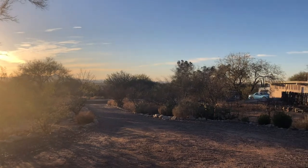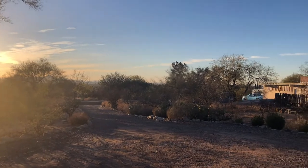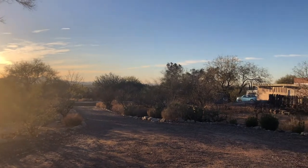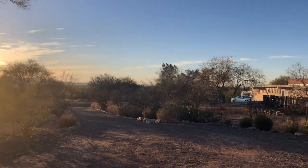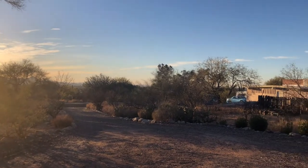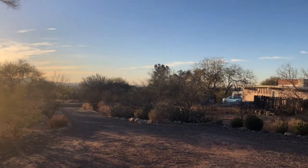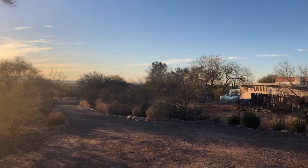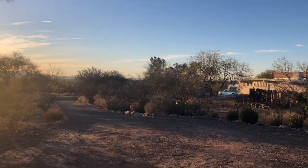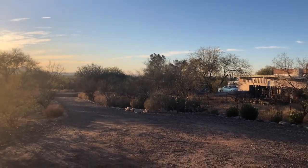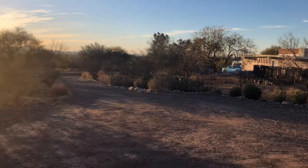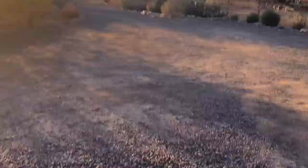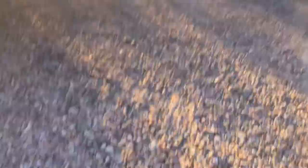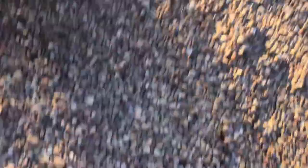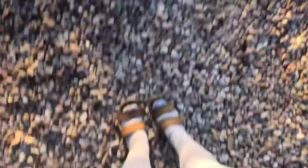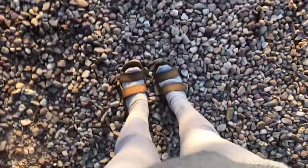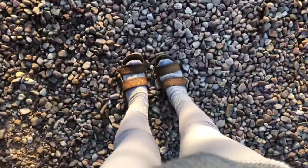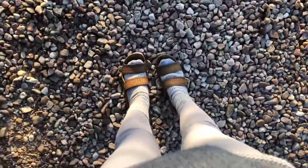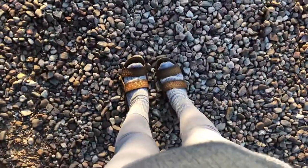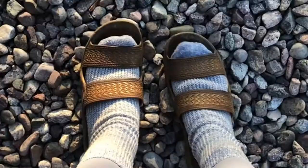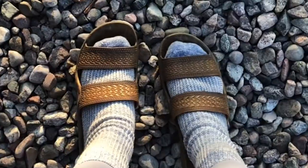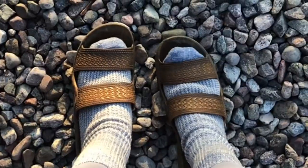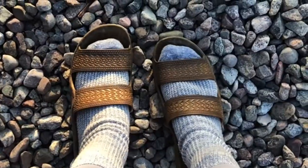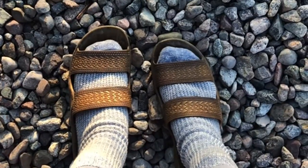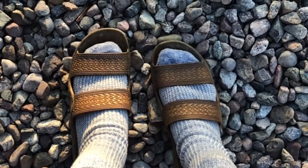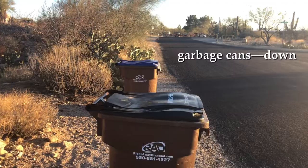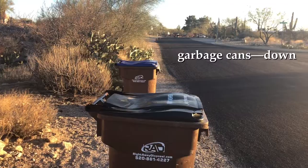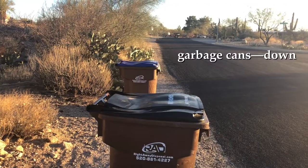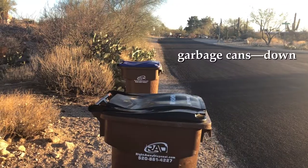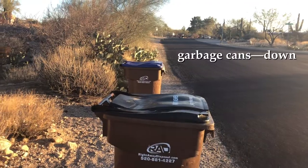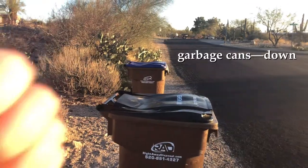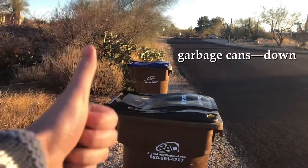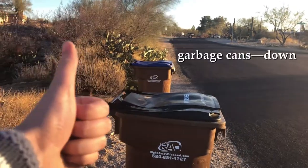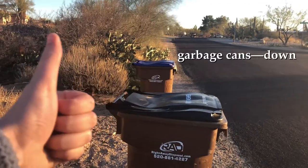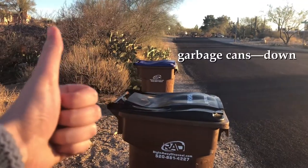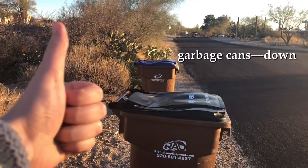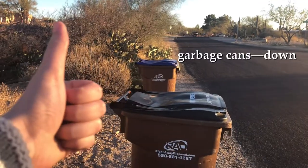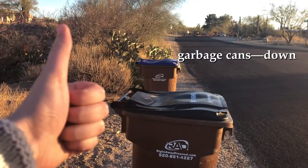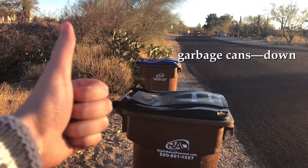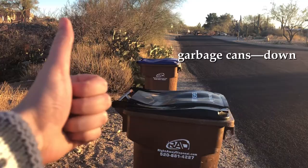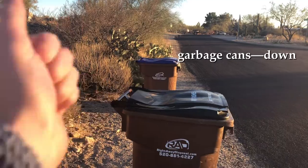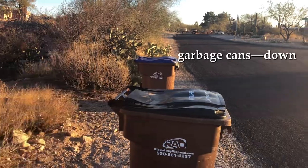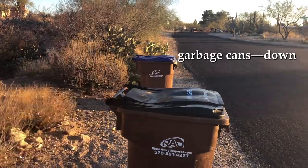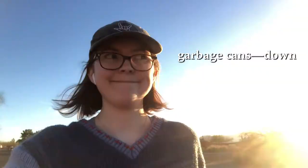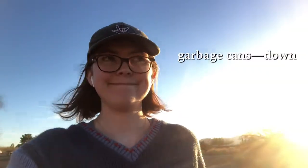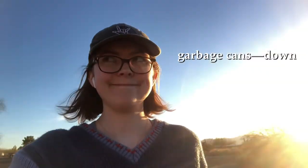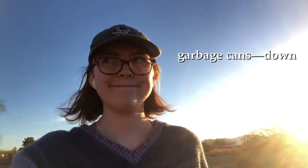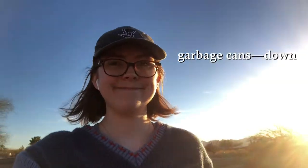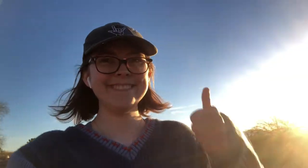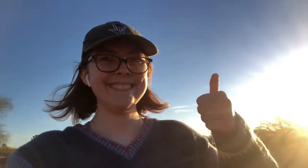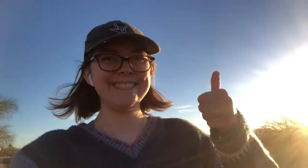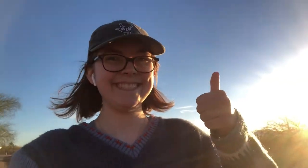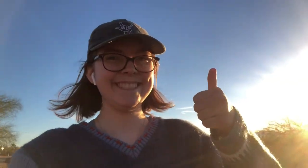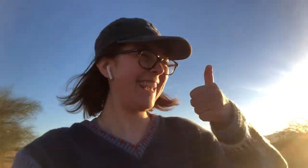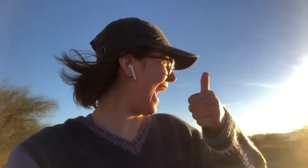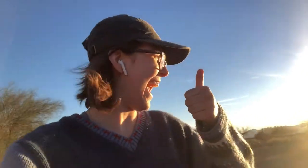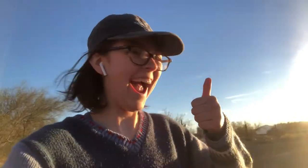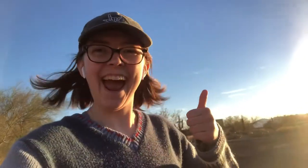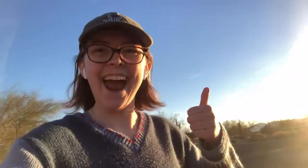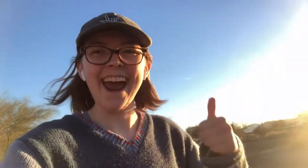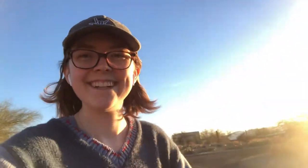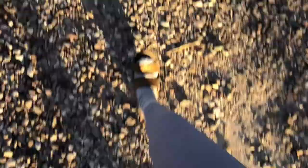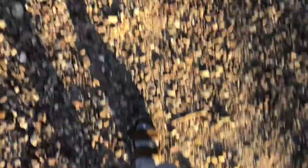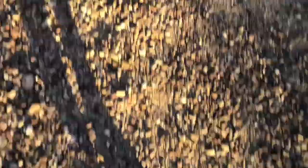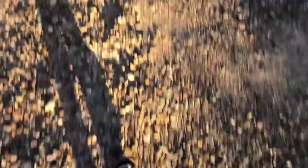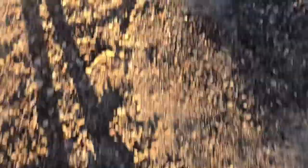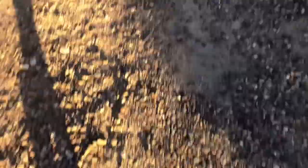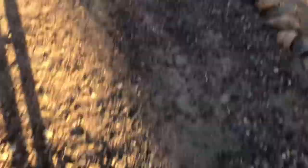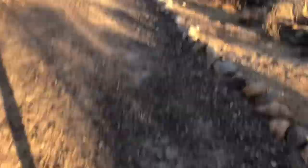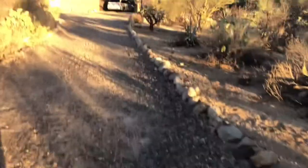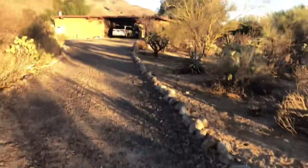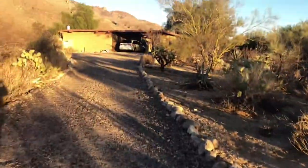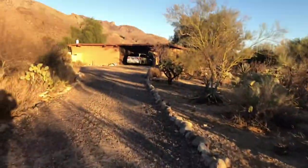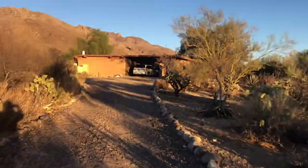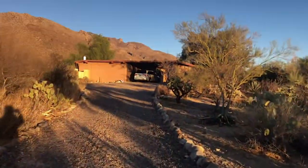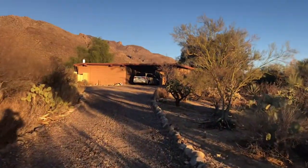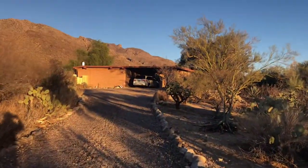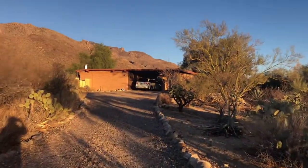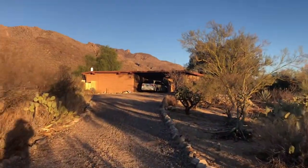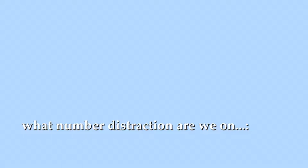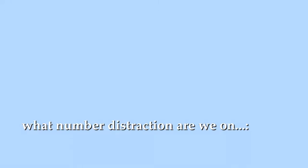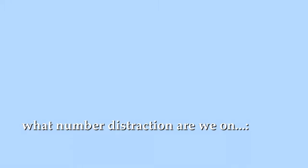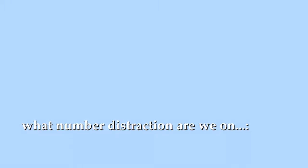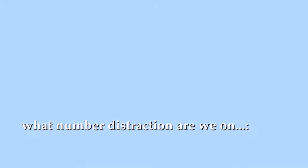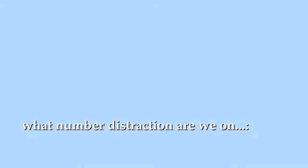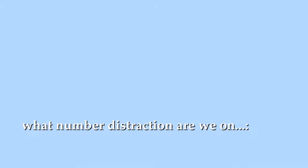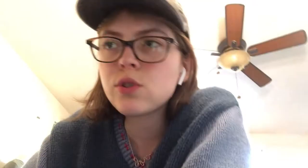okay now we're actually gonna work